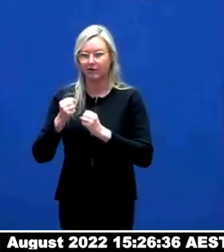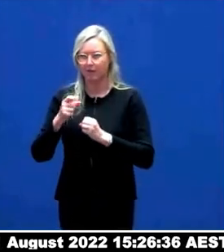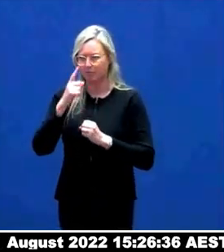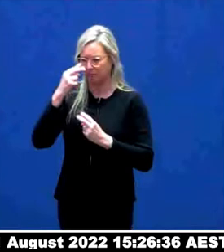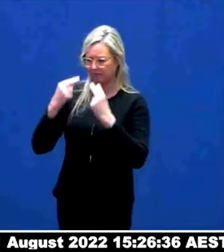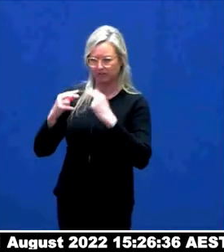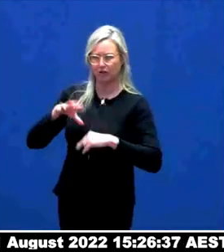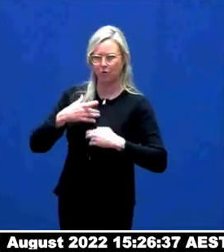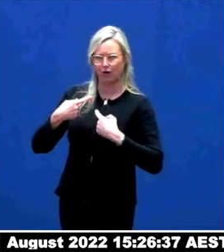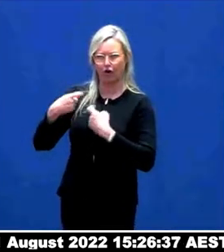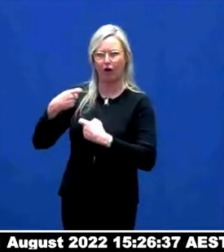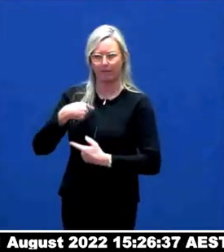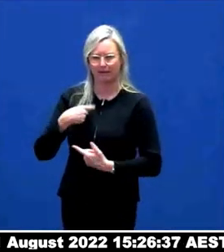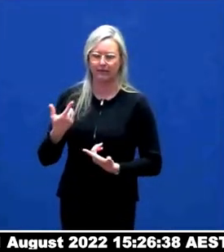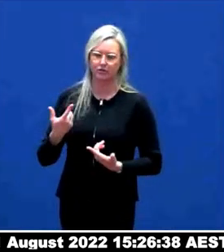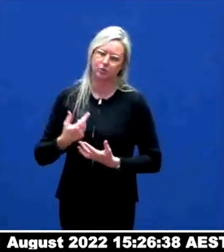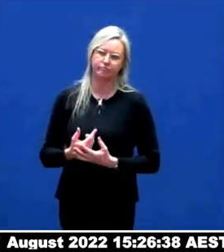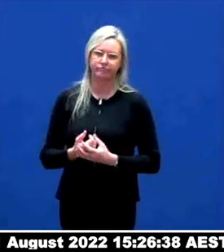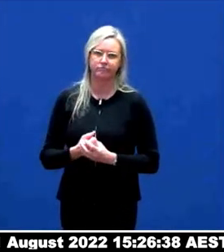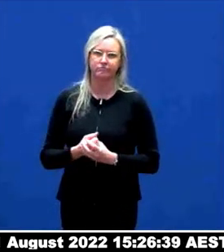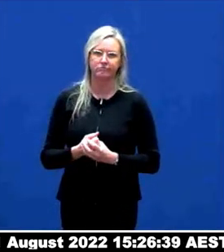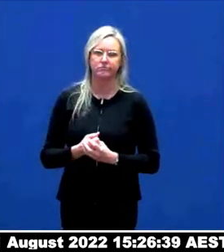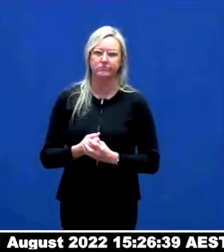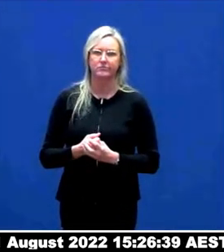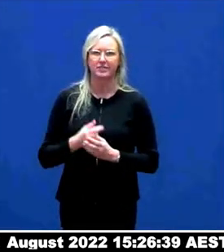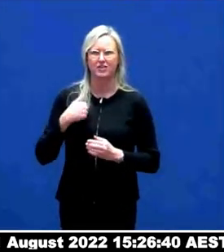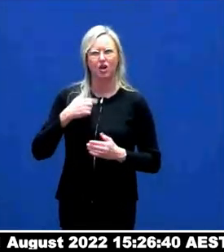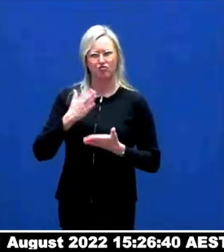But yeah, I'm a bit of a social isolator, so I'm quite happy to -